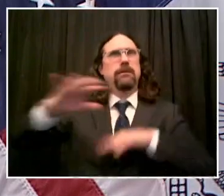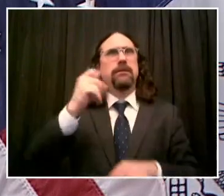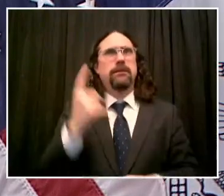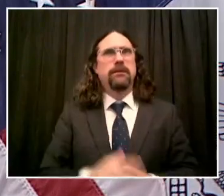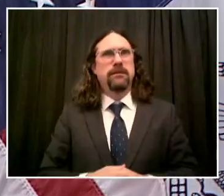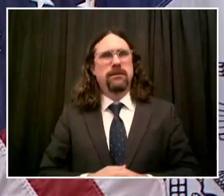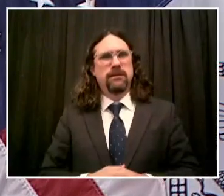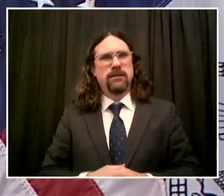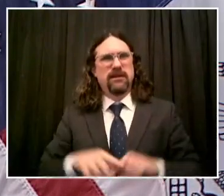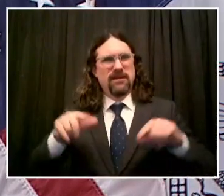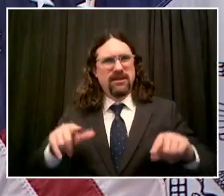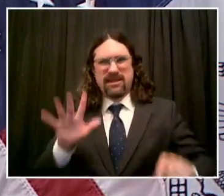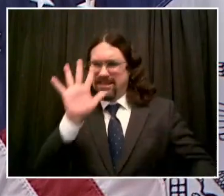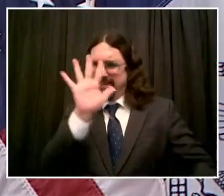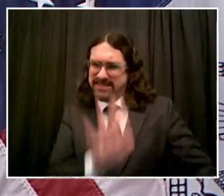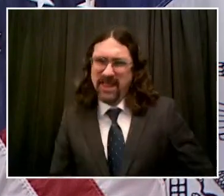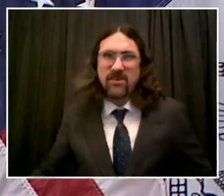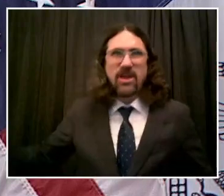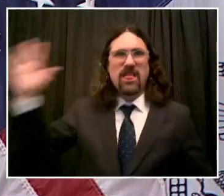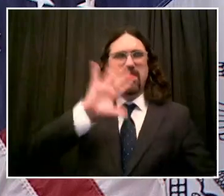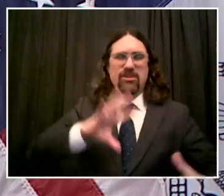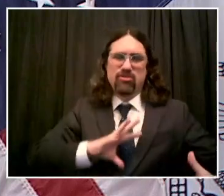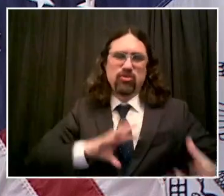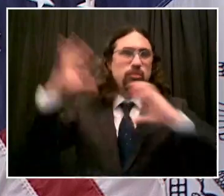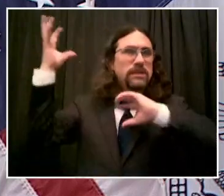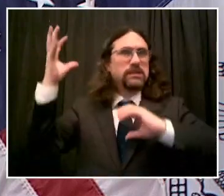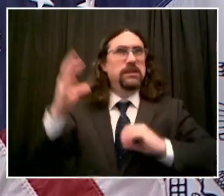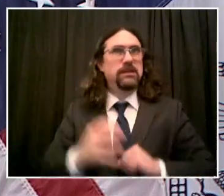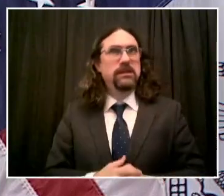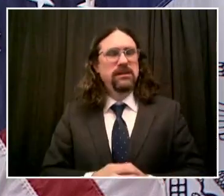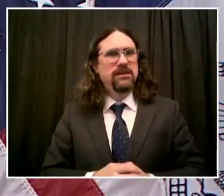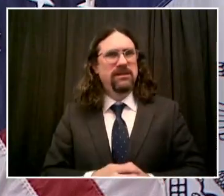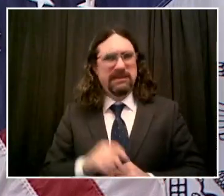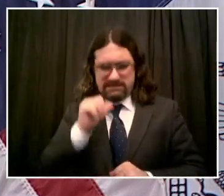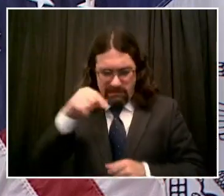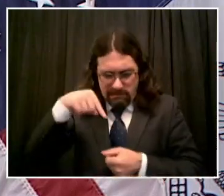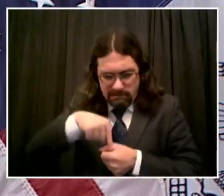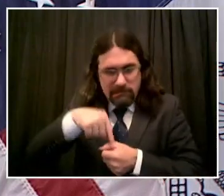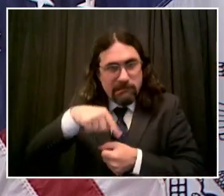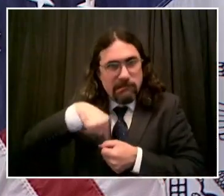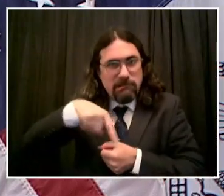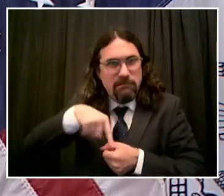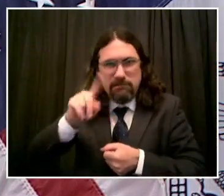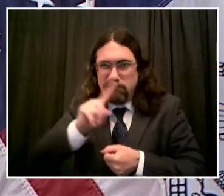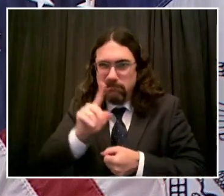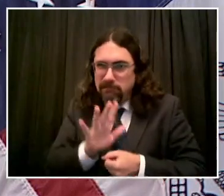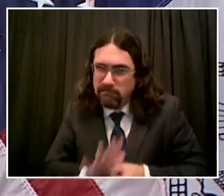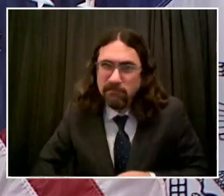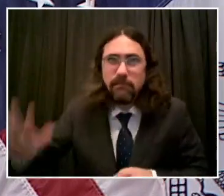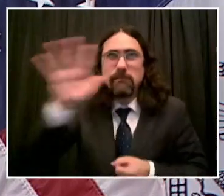GOING ON. WE ARE IN THE MIDDLE OF A NATIONAL CRISIS. A DEEP SEATED NATIONAL CRISIS.